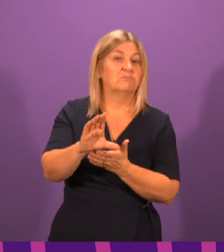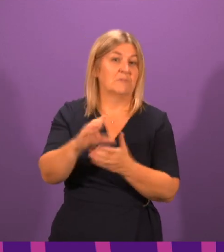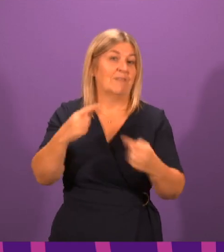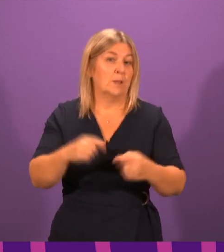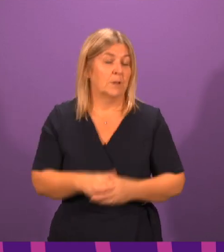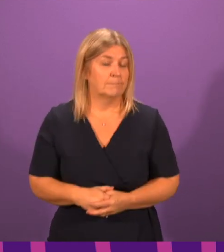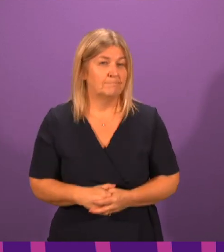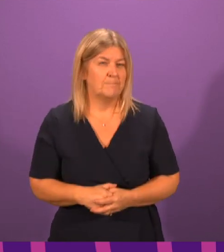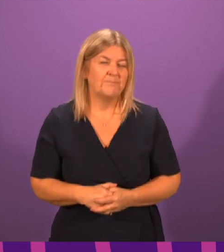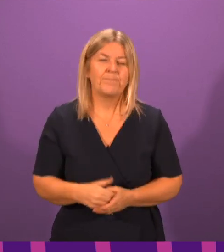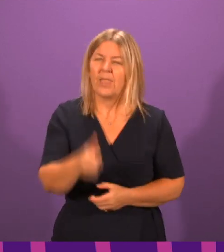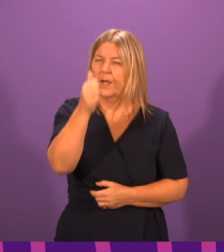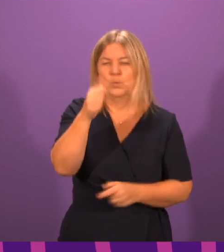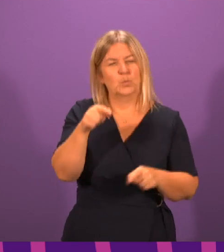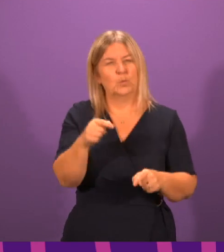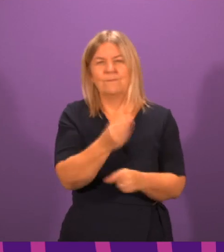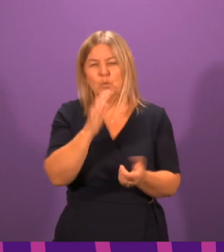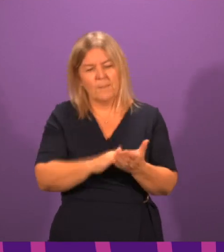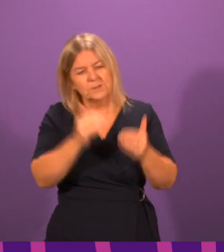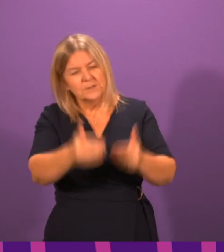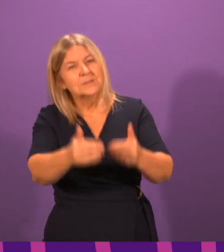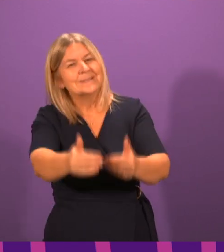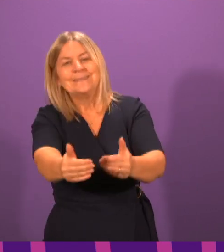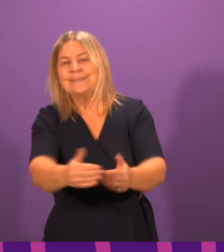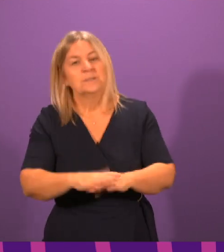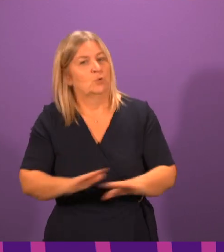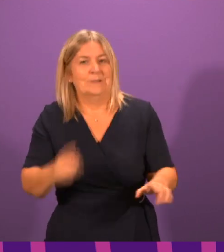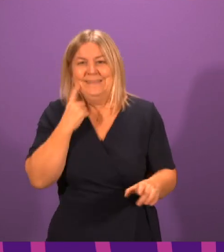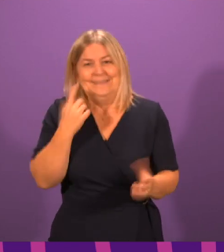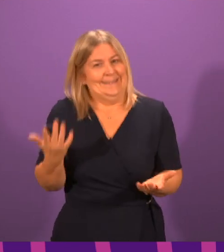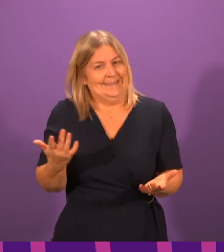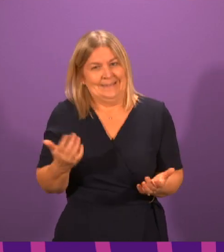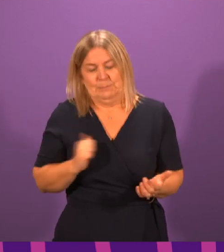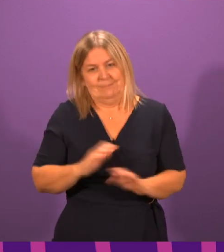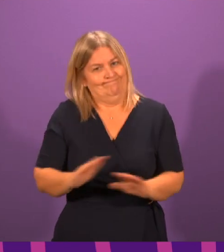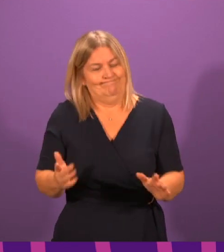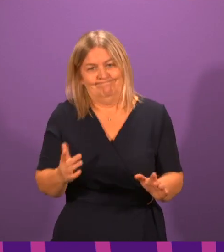We know that, like the year so far, the next few months will not be easy. They will once again